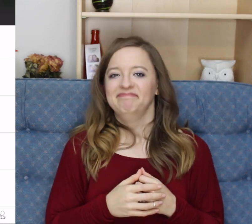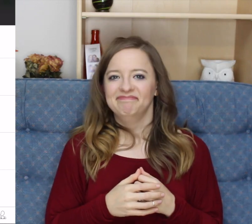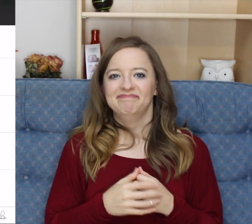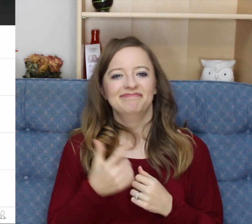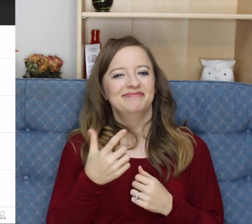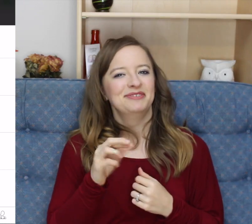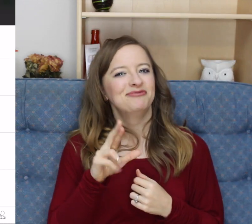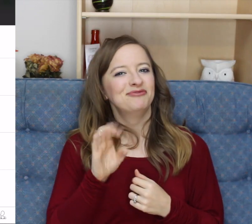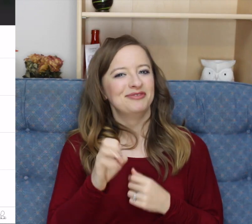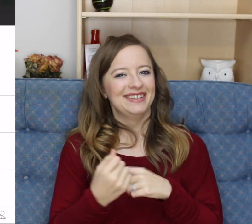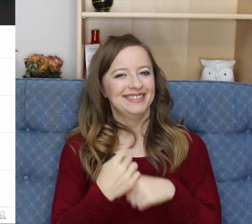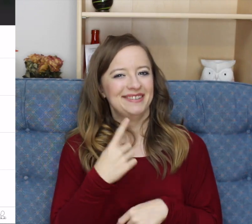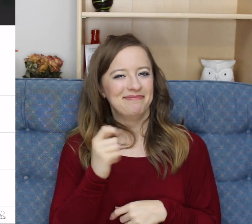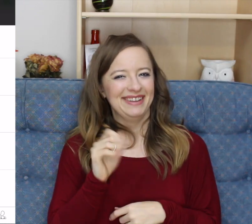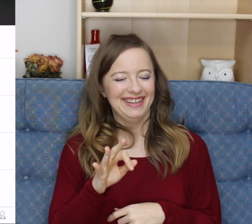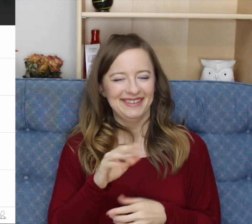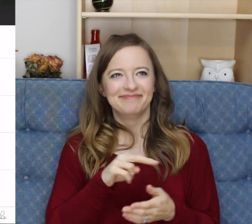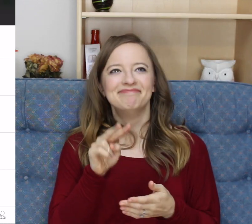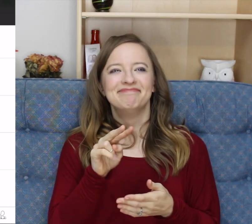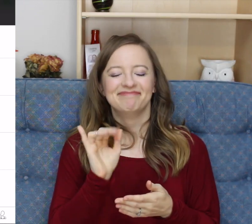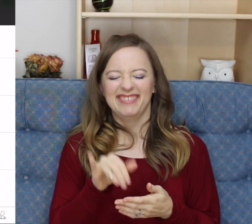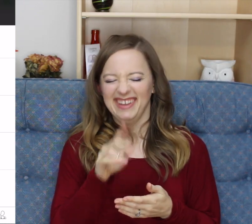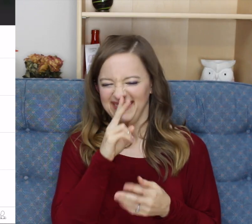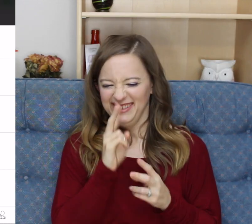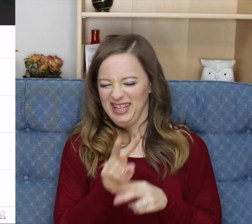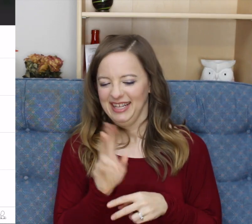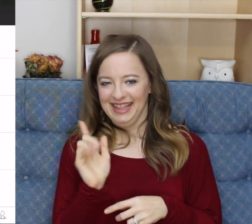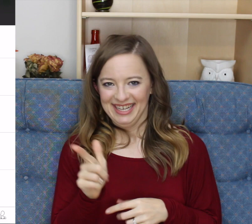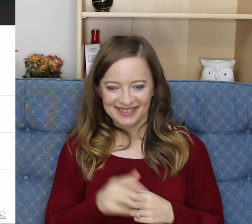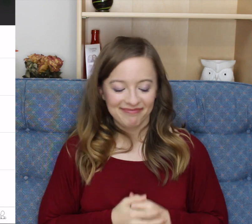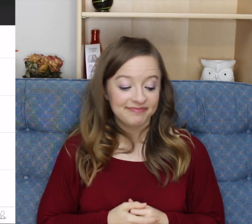Ohh Grace sent me a GIF. I will check that out.